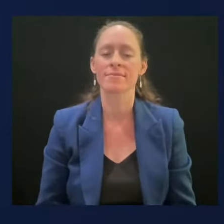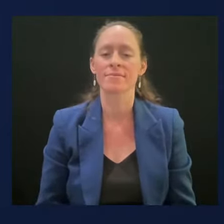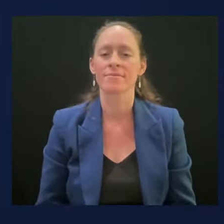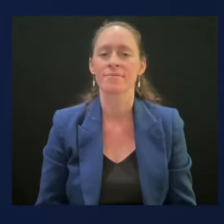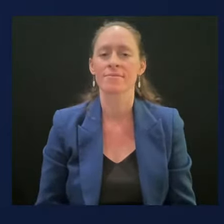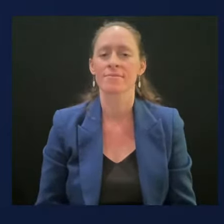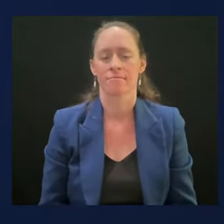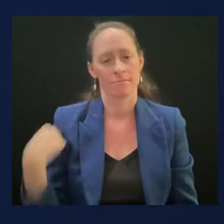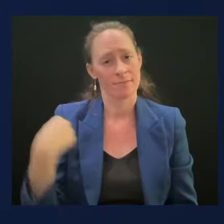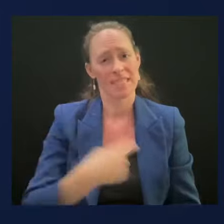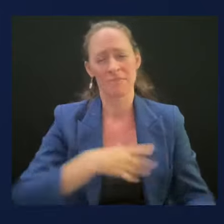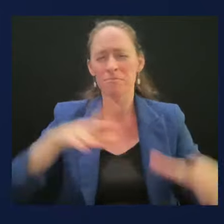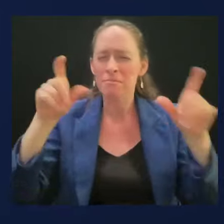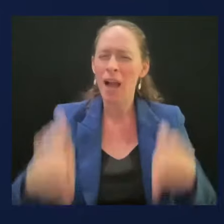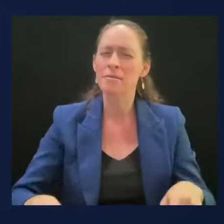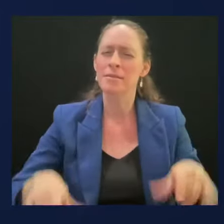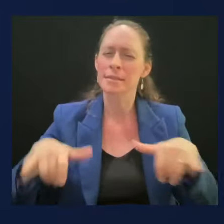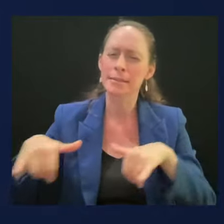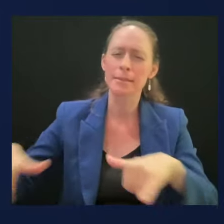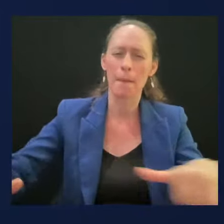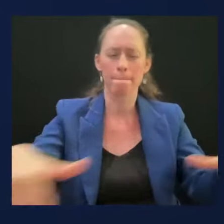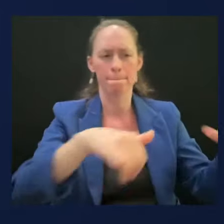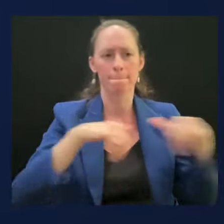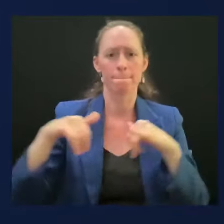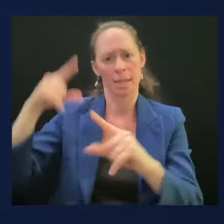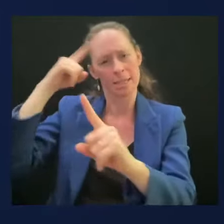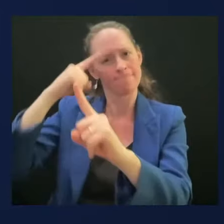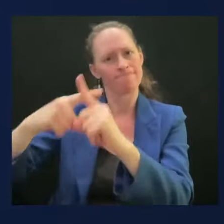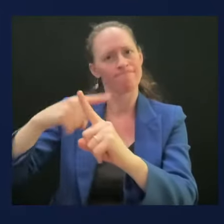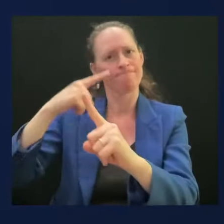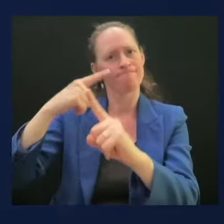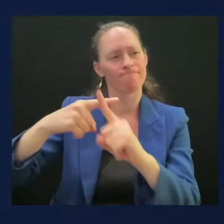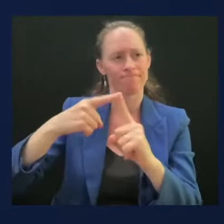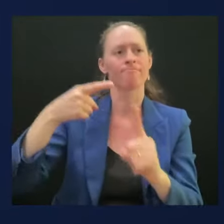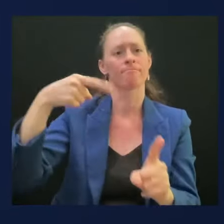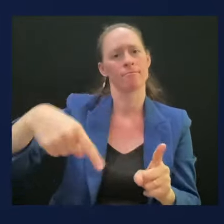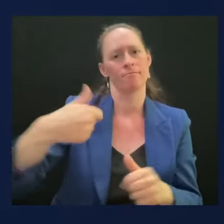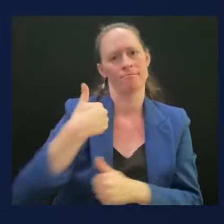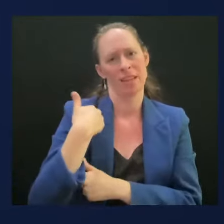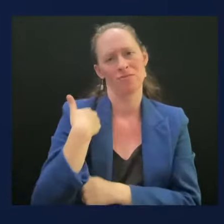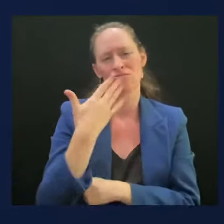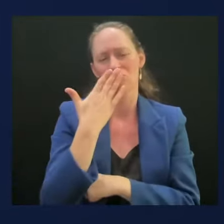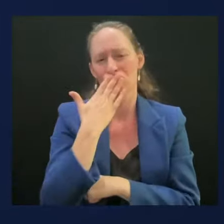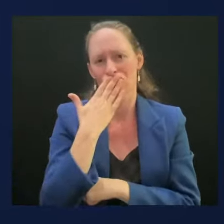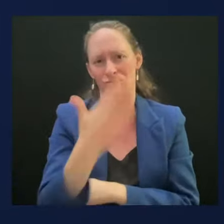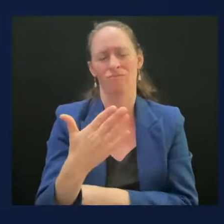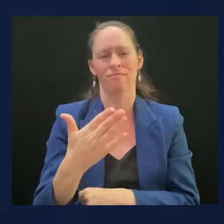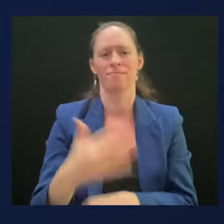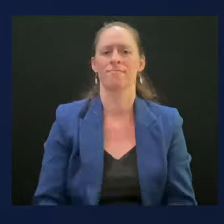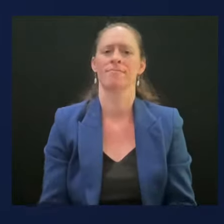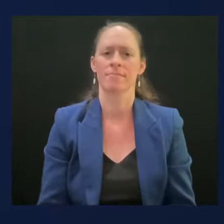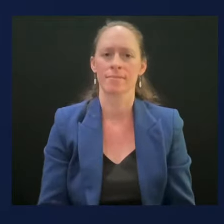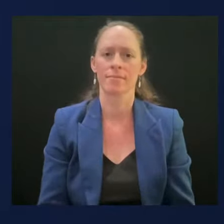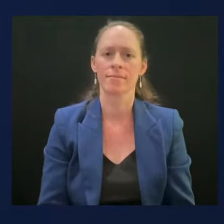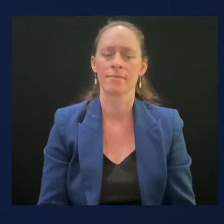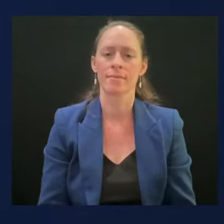As a nation -- and people have all heard me say this for a long time -- as a nation, we have many obligations,